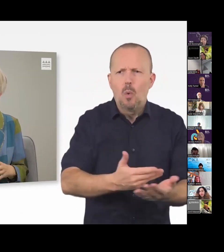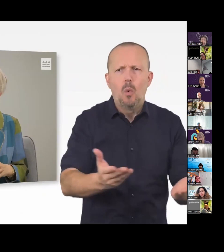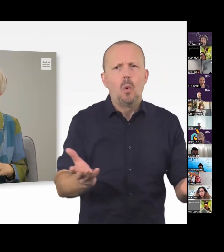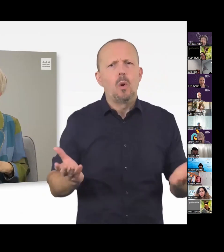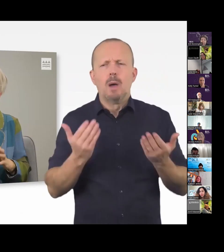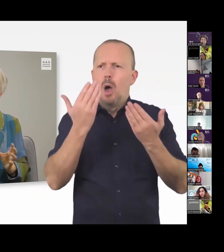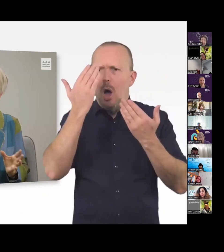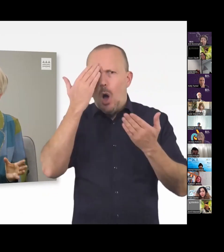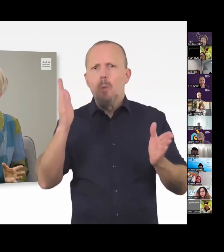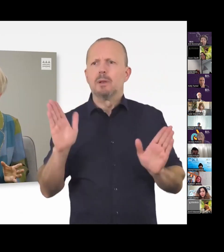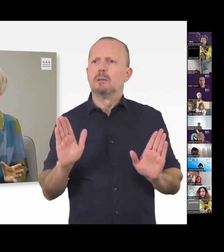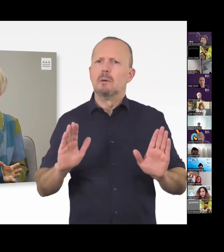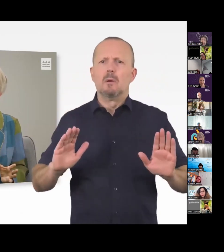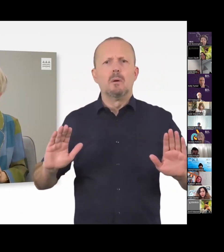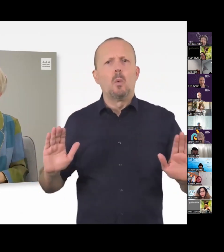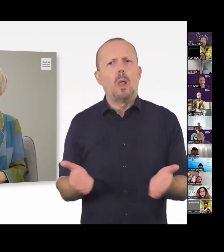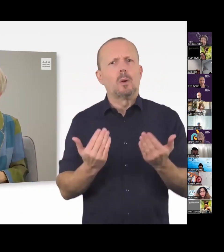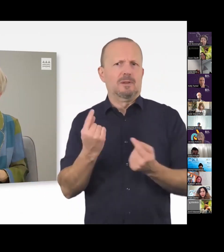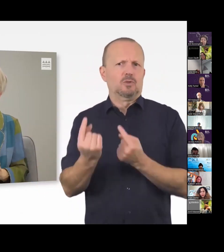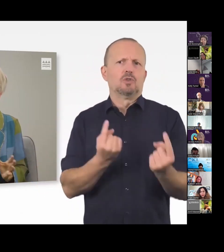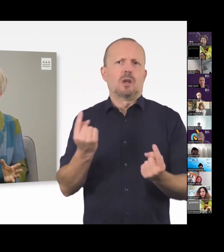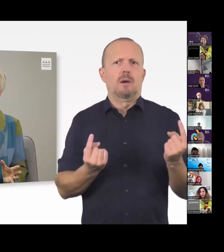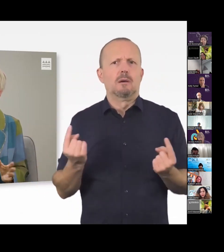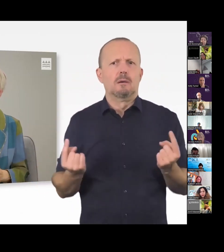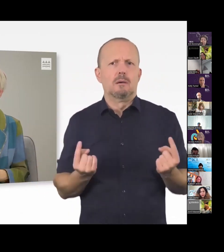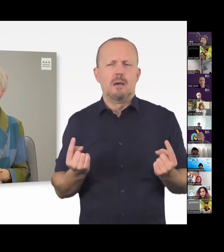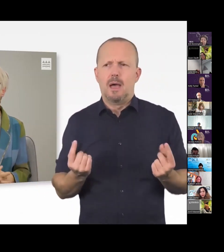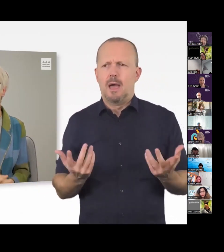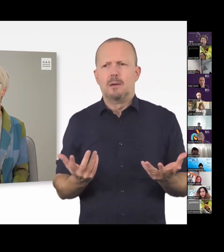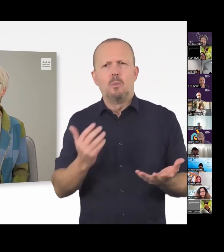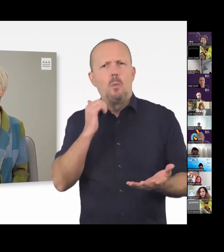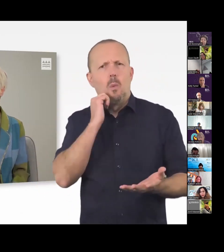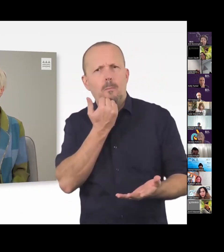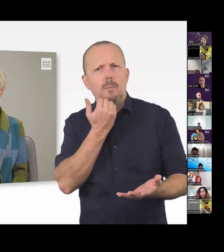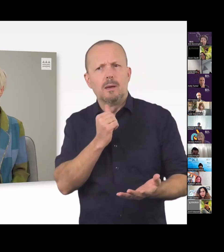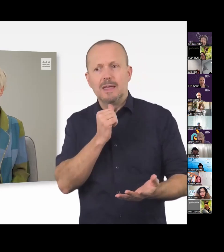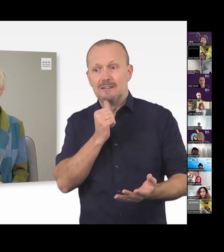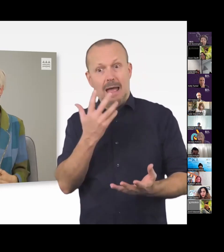and encouraging the whole classroom to be hospitable to each other,